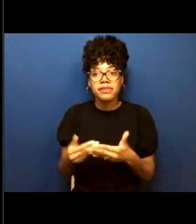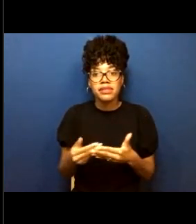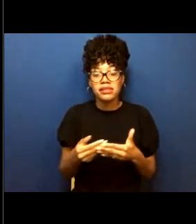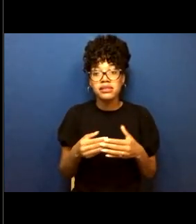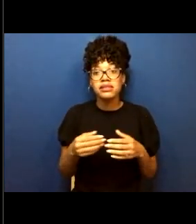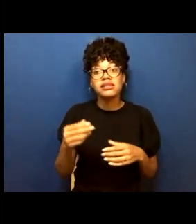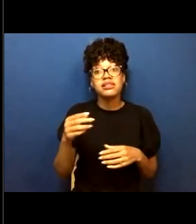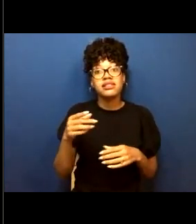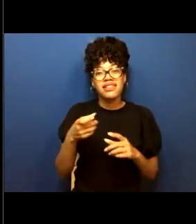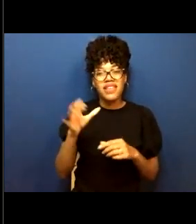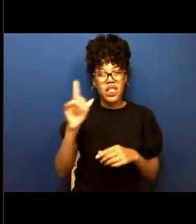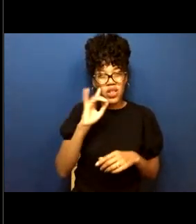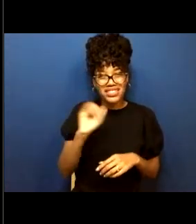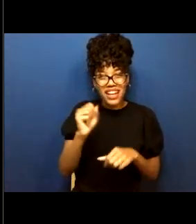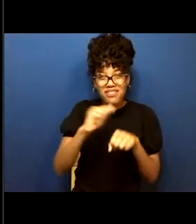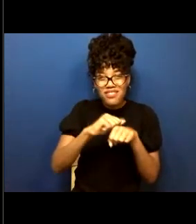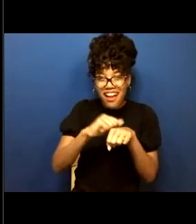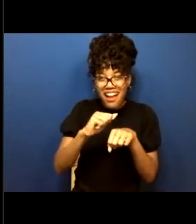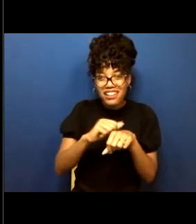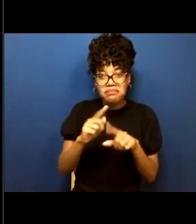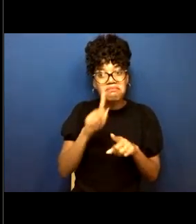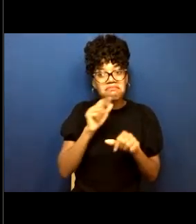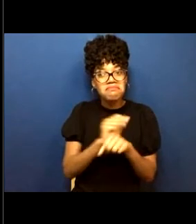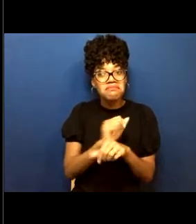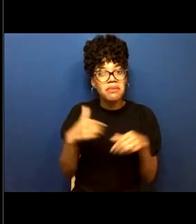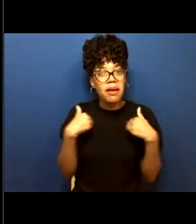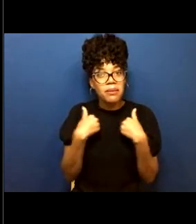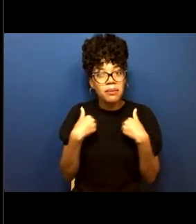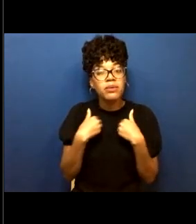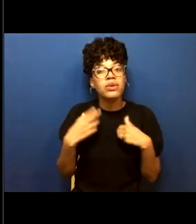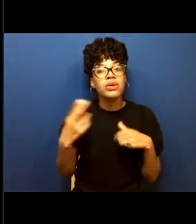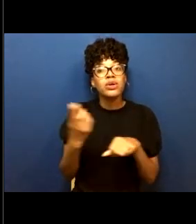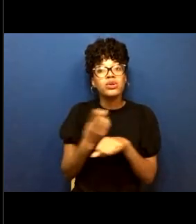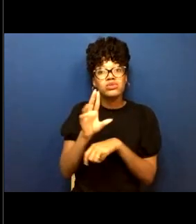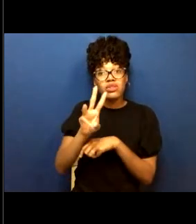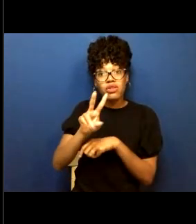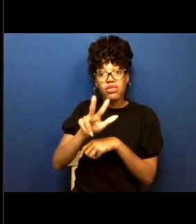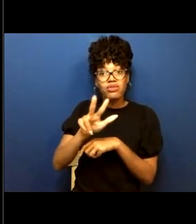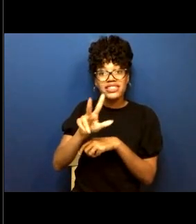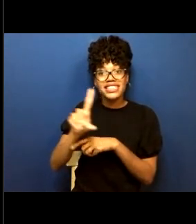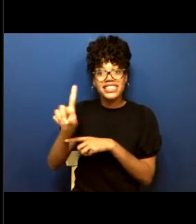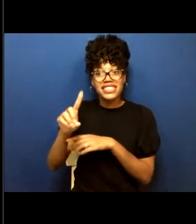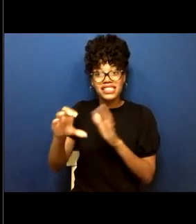to collect measurements so they can estimate length and weight to help better understand the health of the population.